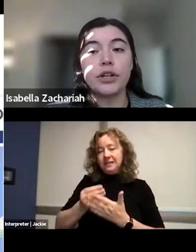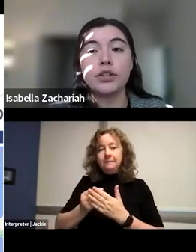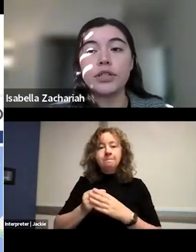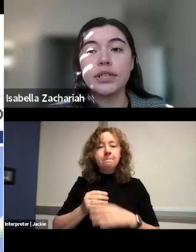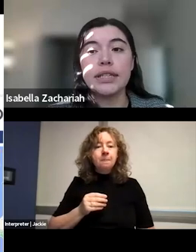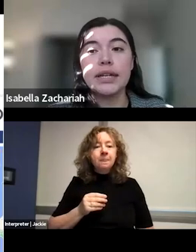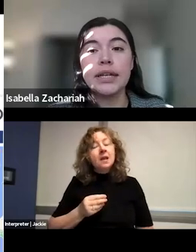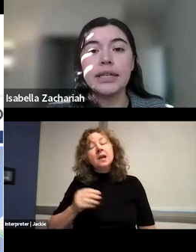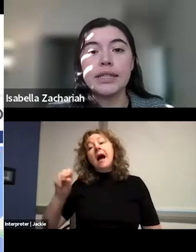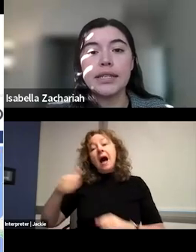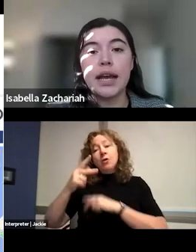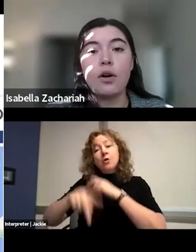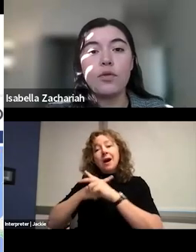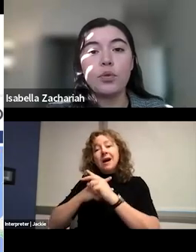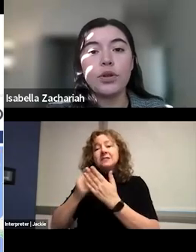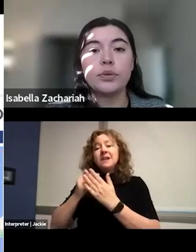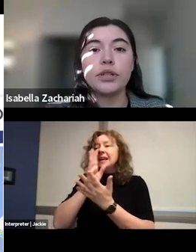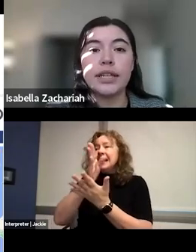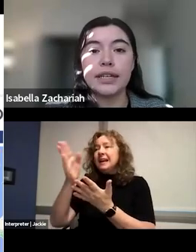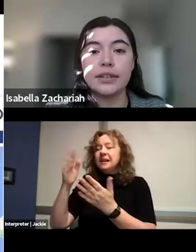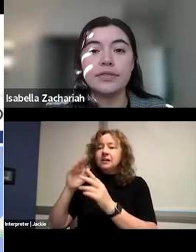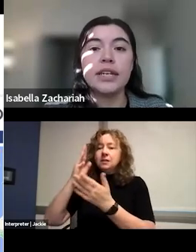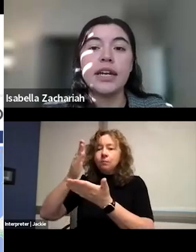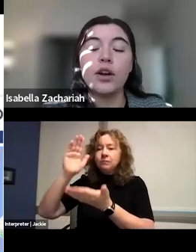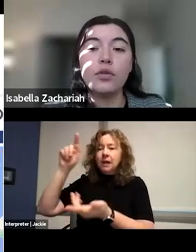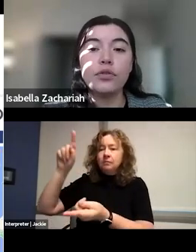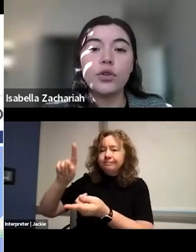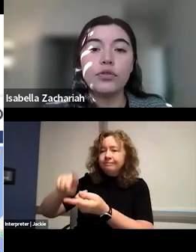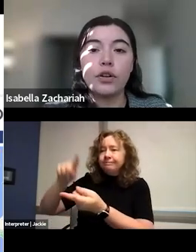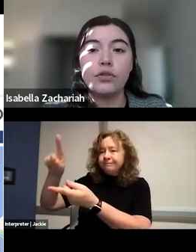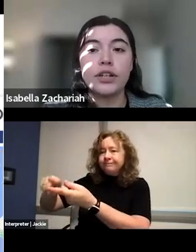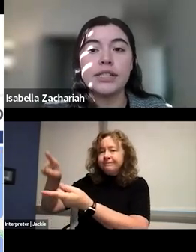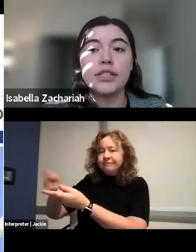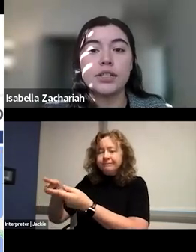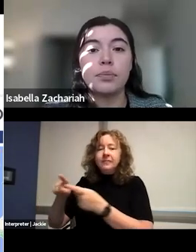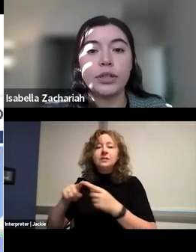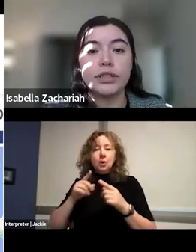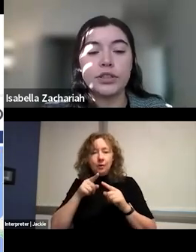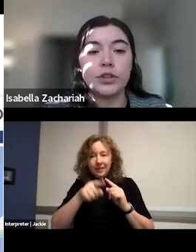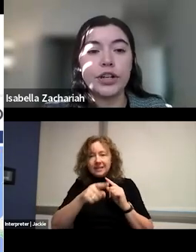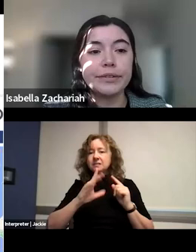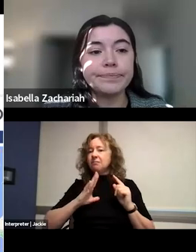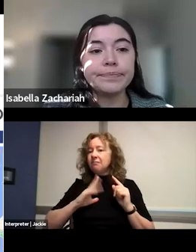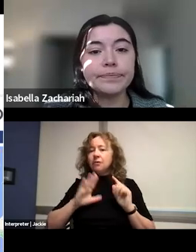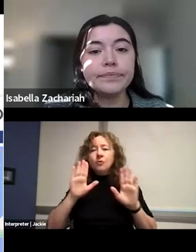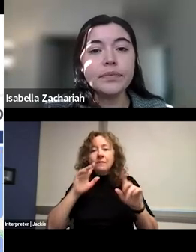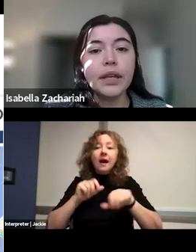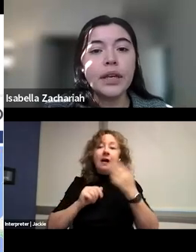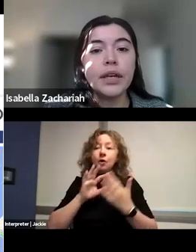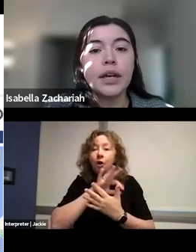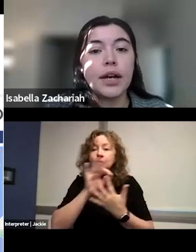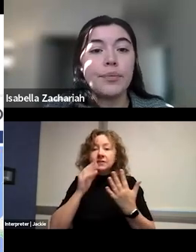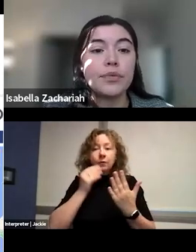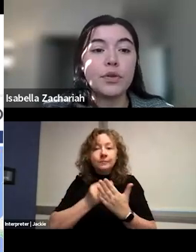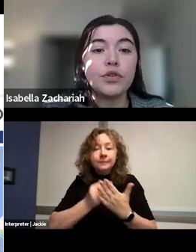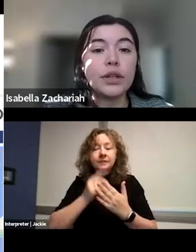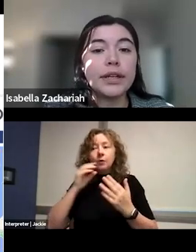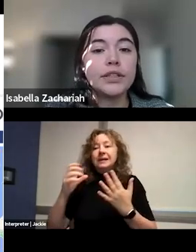Isabella Zachariah: especially as other funding is starting to sunset. This is a helpful resource that gives an overview of Federal funds to support digital learning.